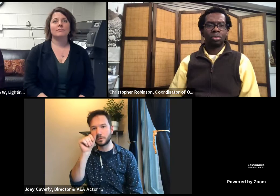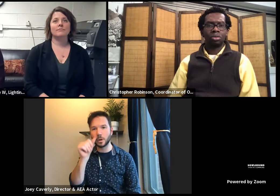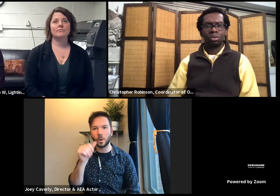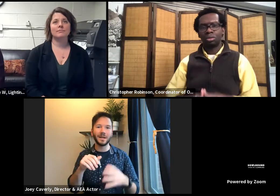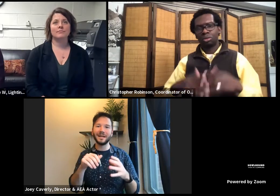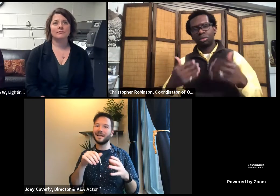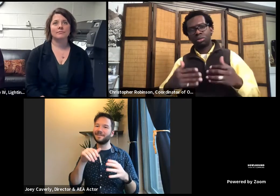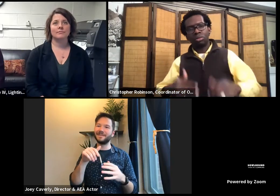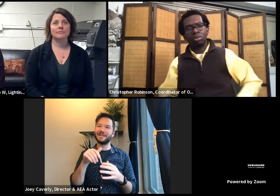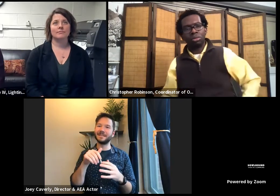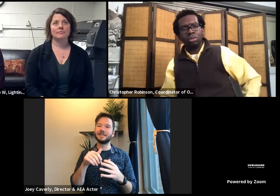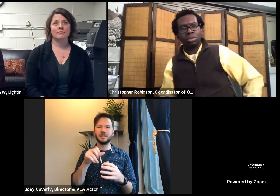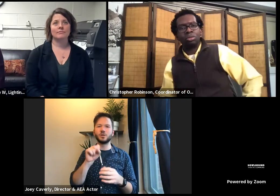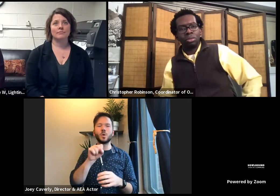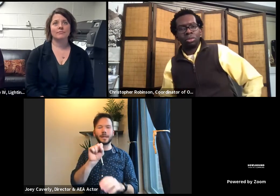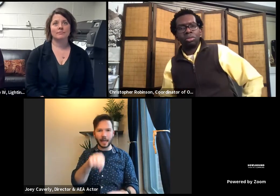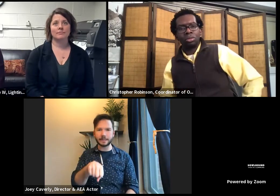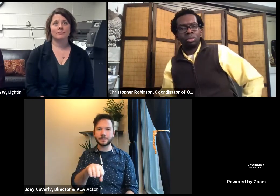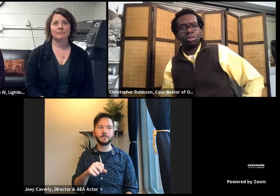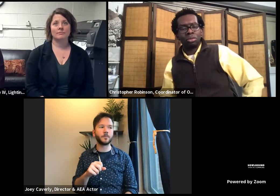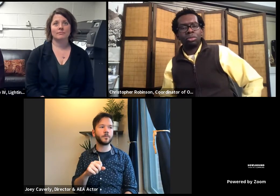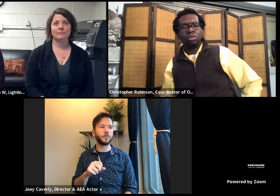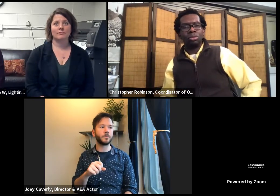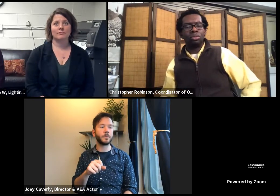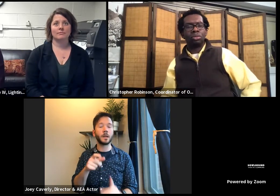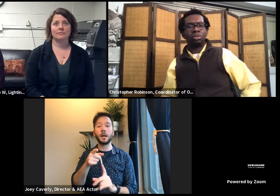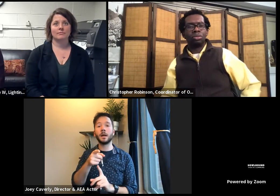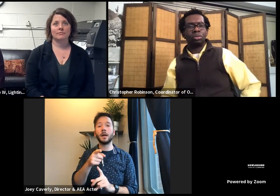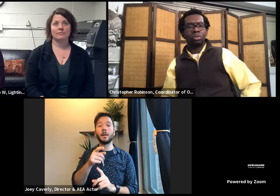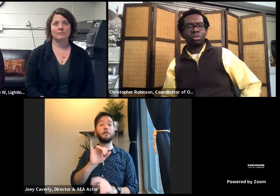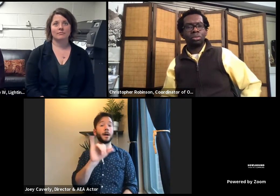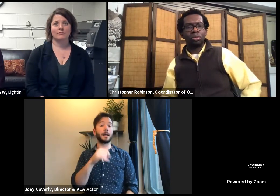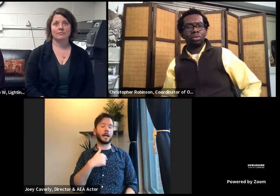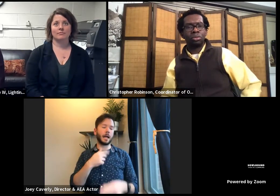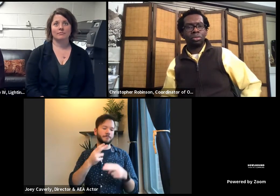to take care of the scheduling, so, yes,